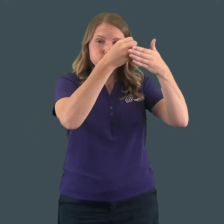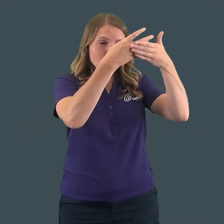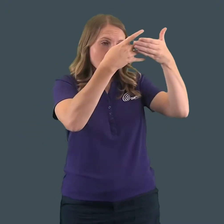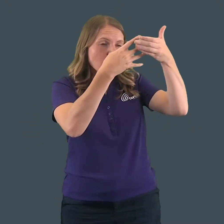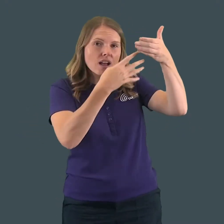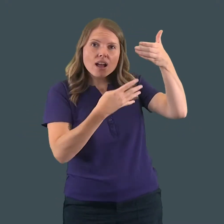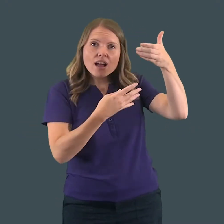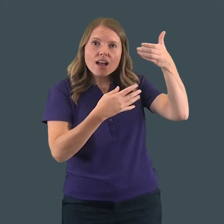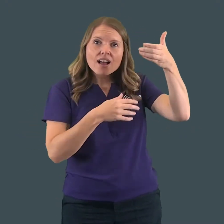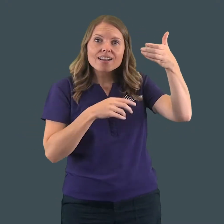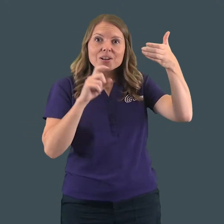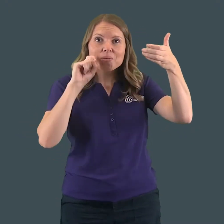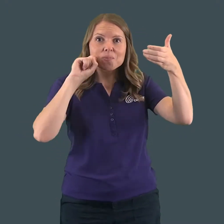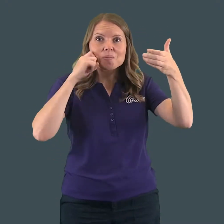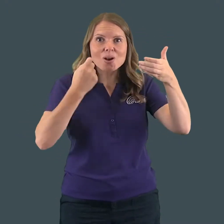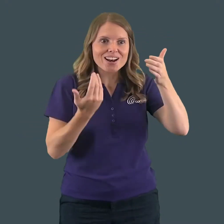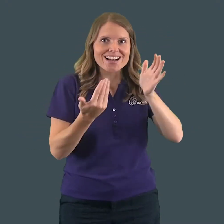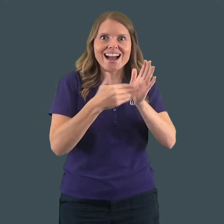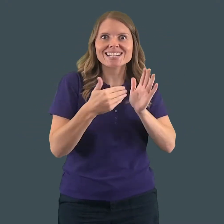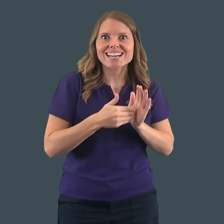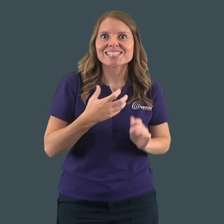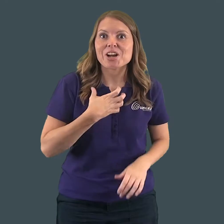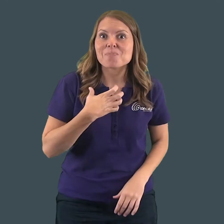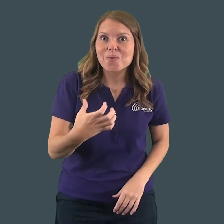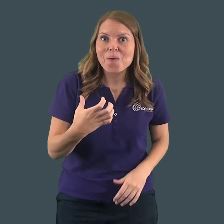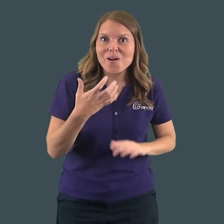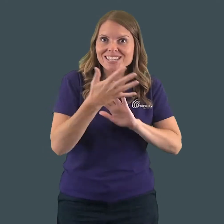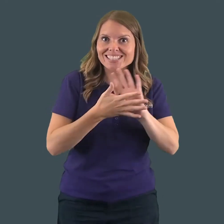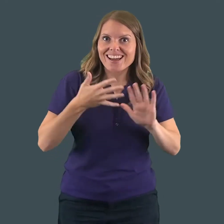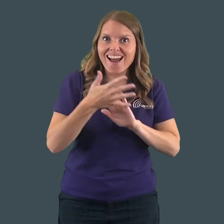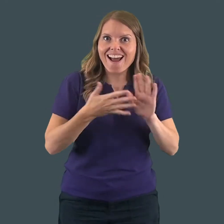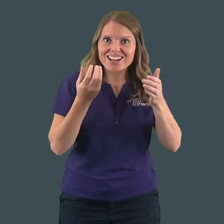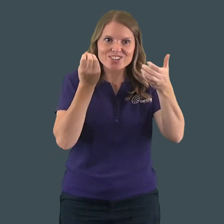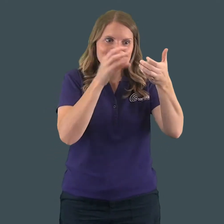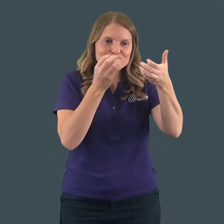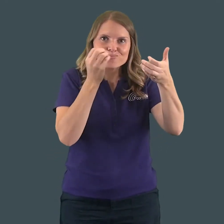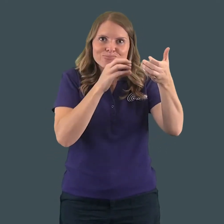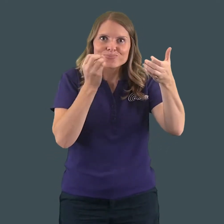and we will add more